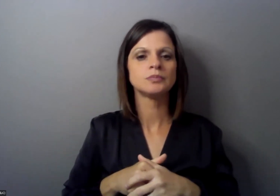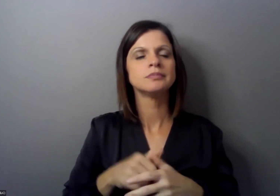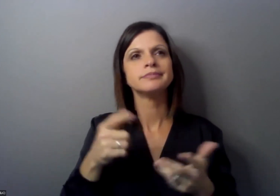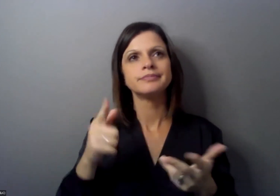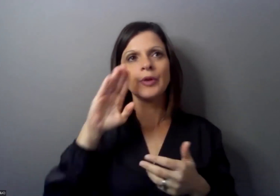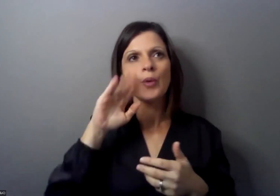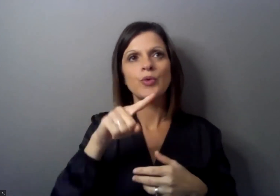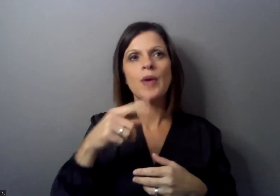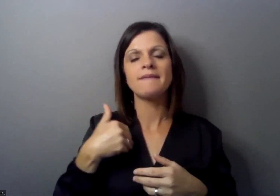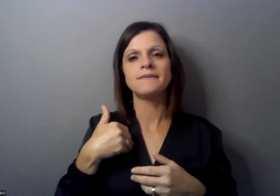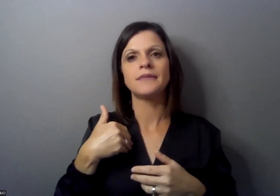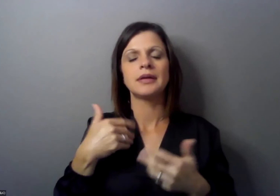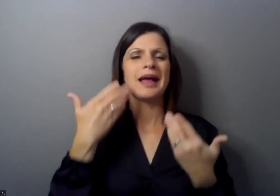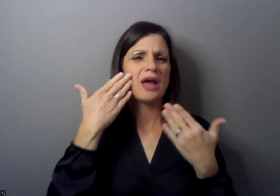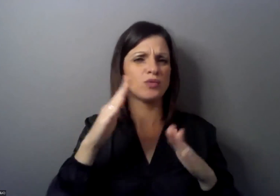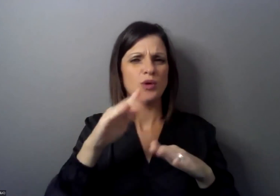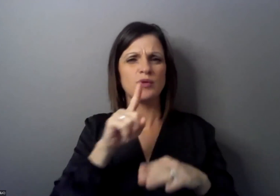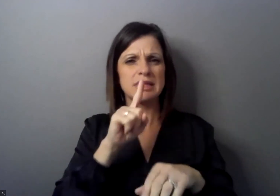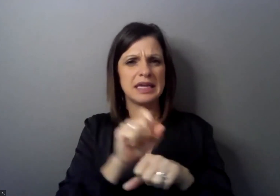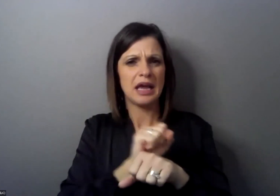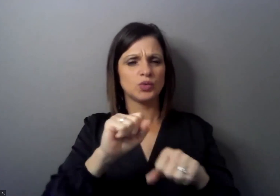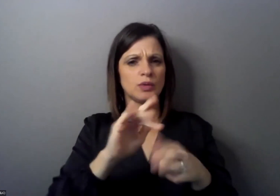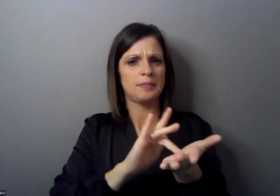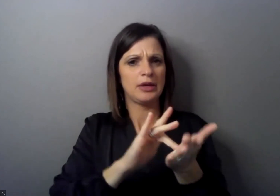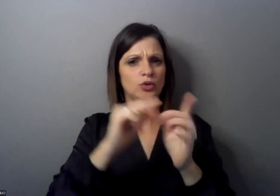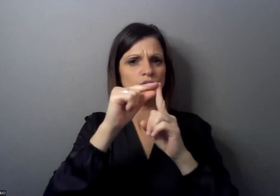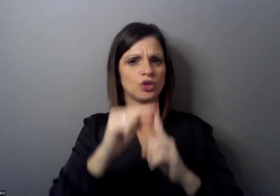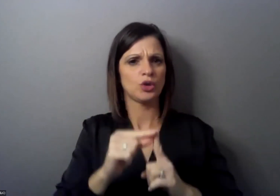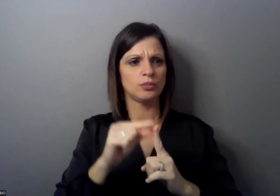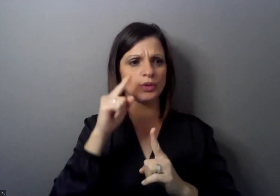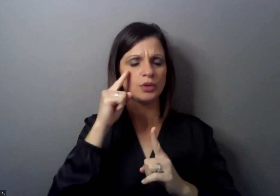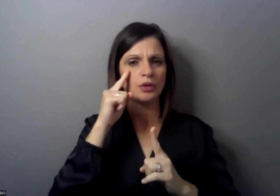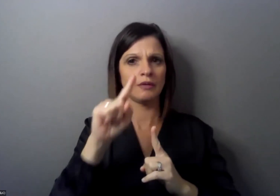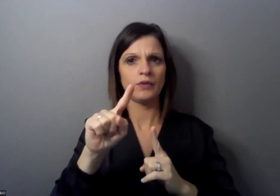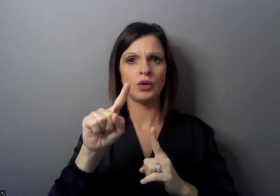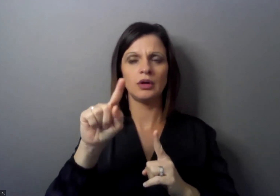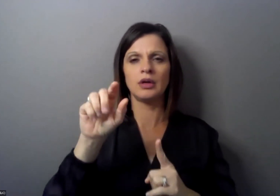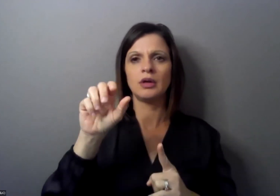Like – I don't know the actual medical terms for Suboxone.